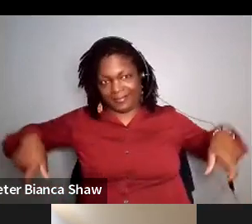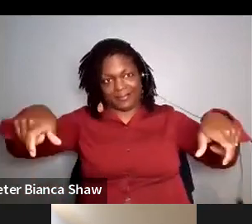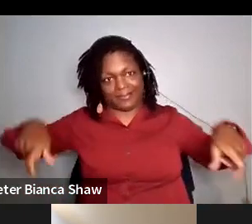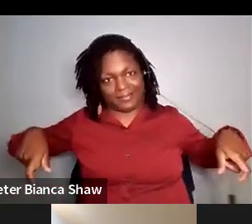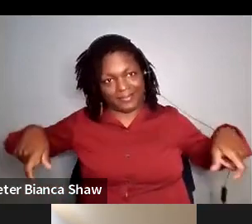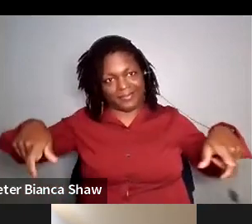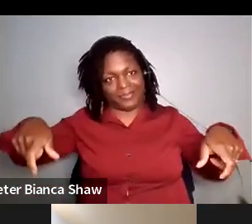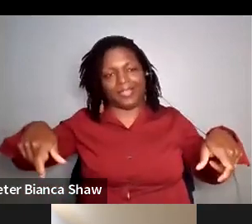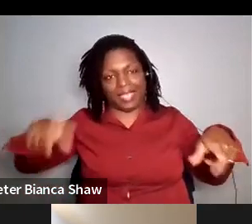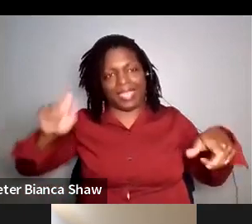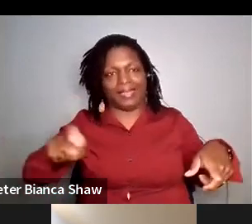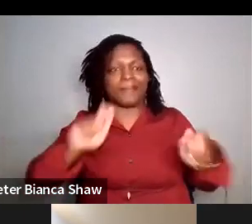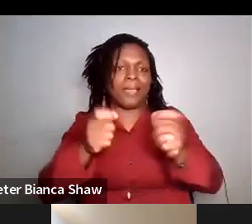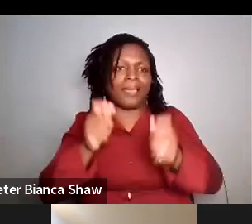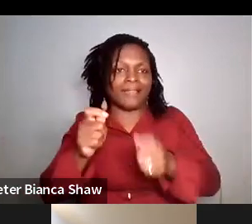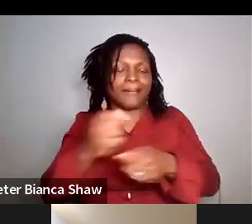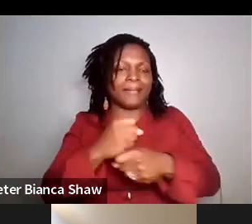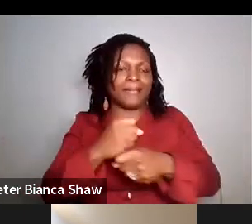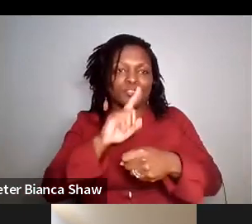So yeah, you you just tend to do whatever you have to do for your kids.